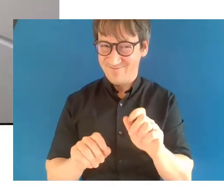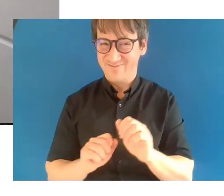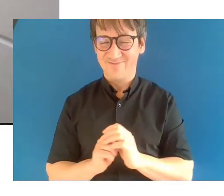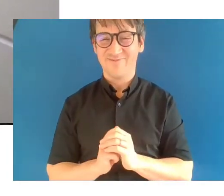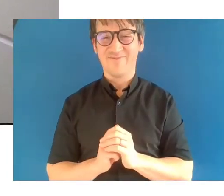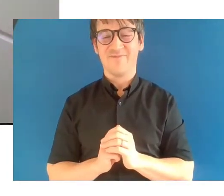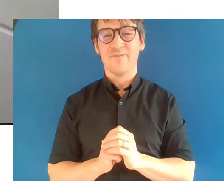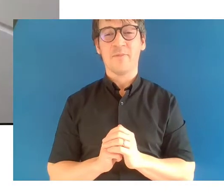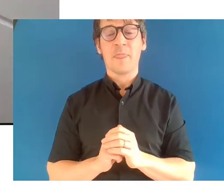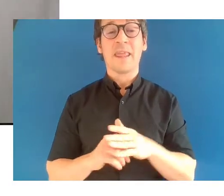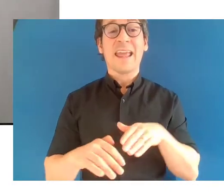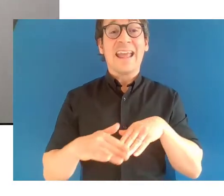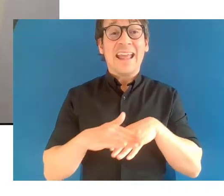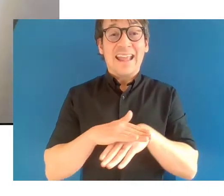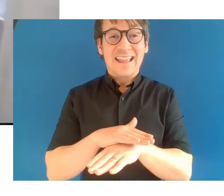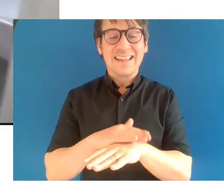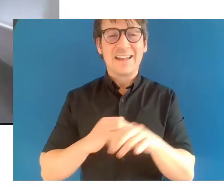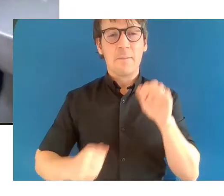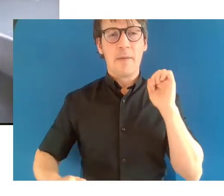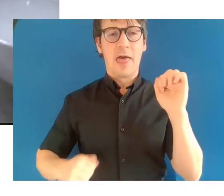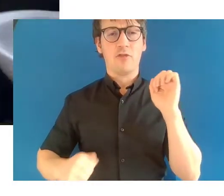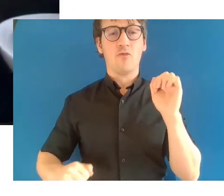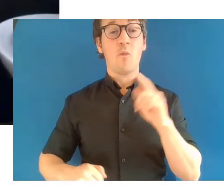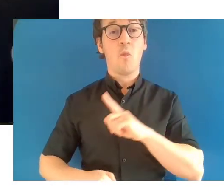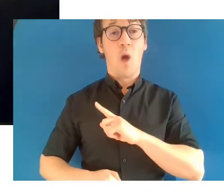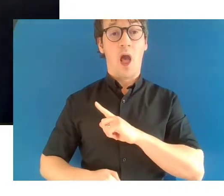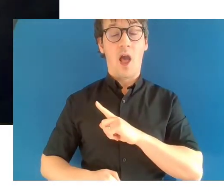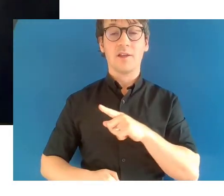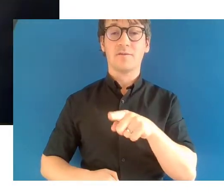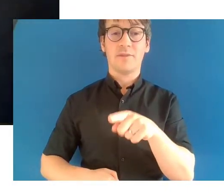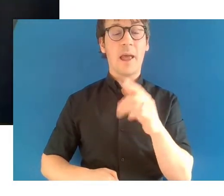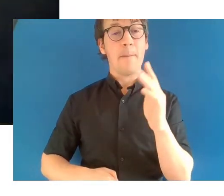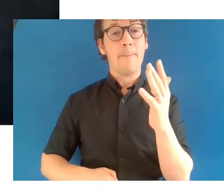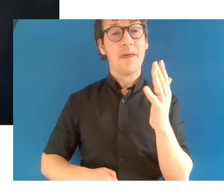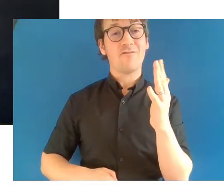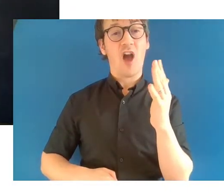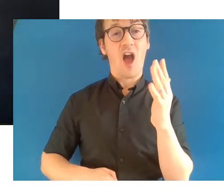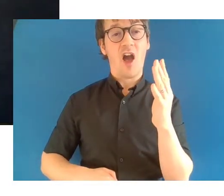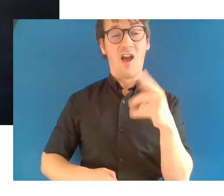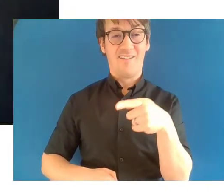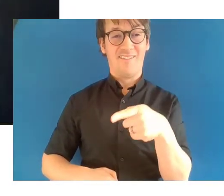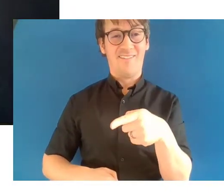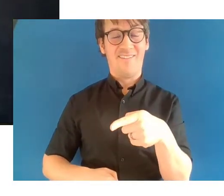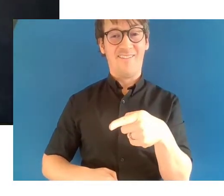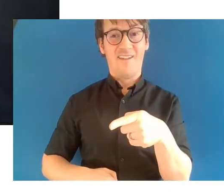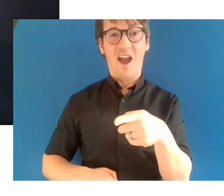the reason why we’re going into this space is because there’s a mirror.